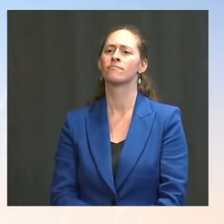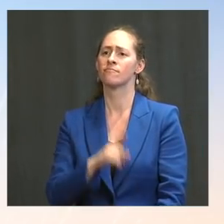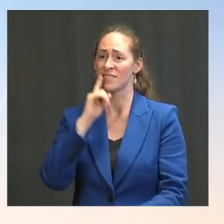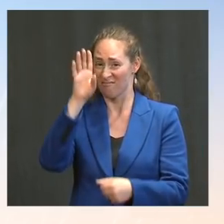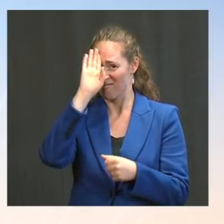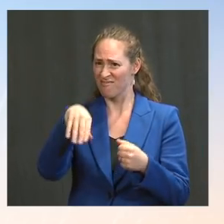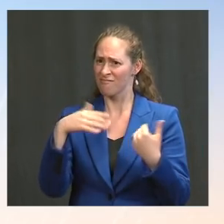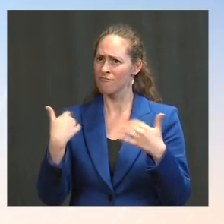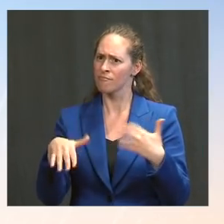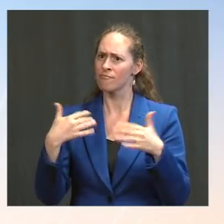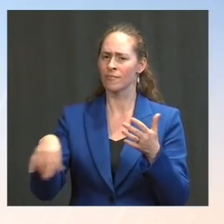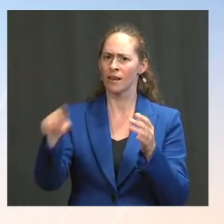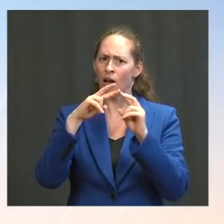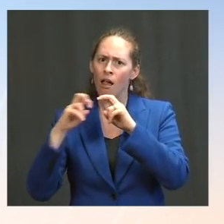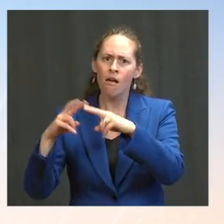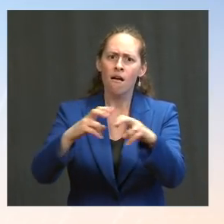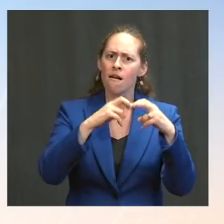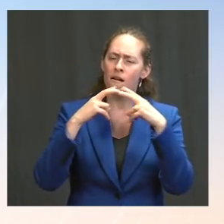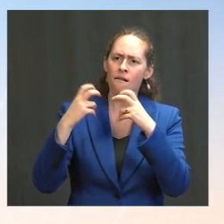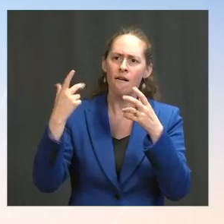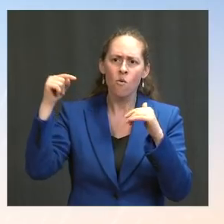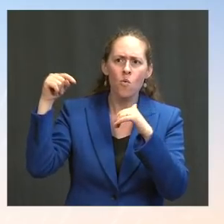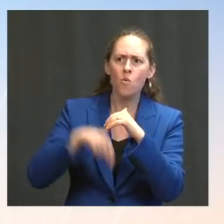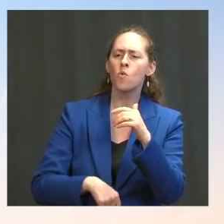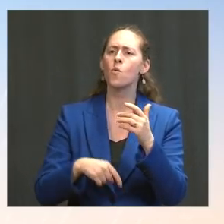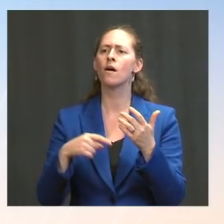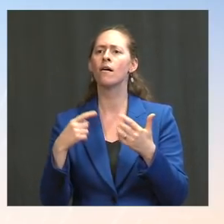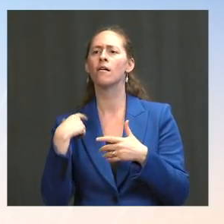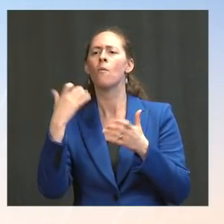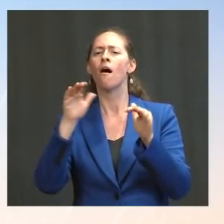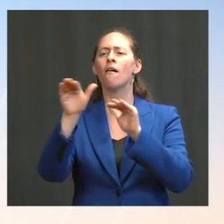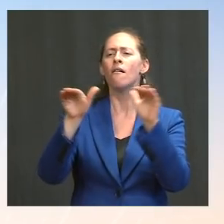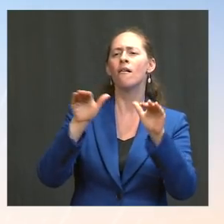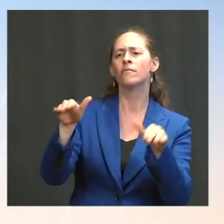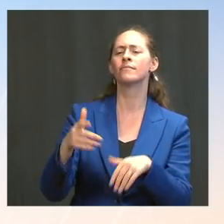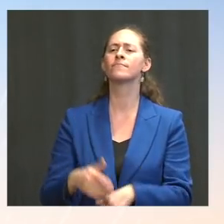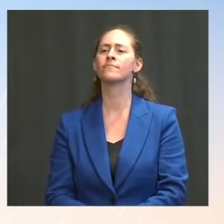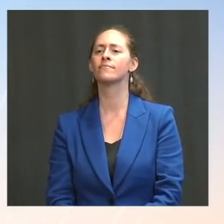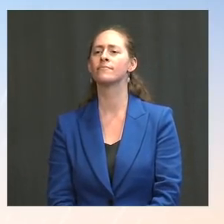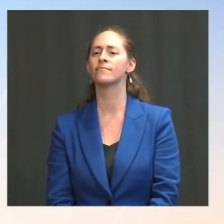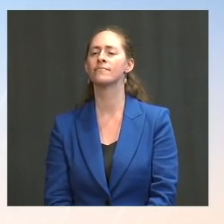so just a couple things I wanted to flag. We saw consumer confidence come out earlier this week,